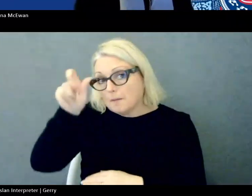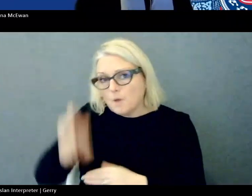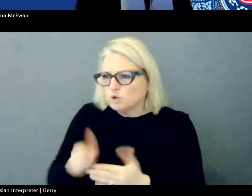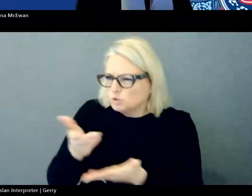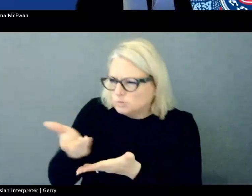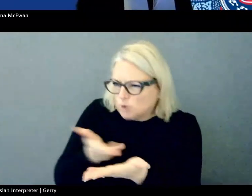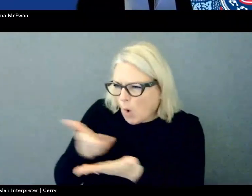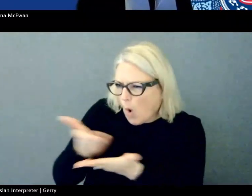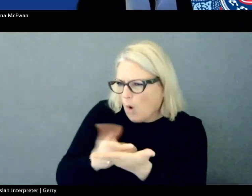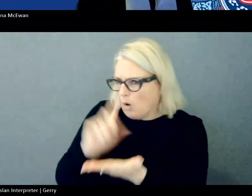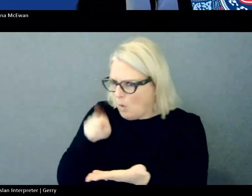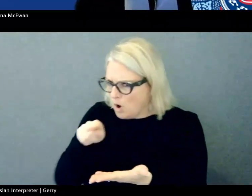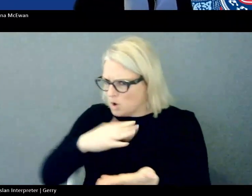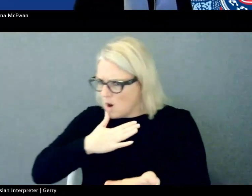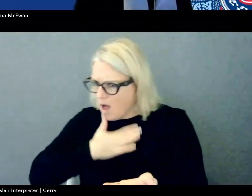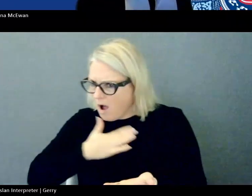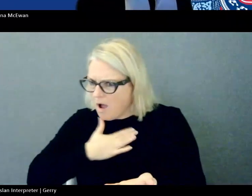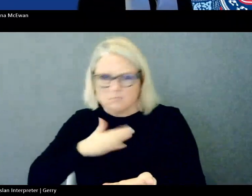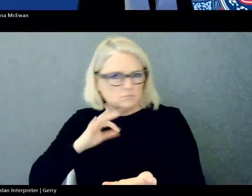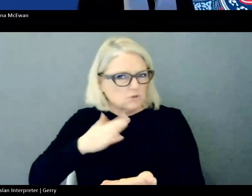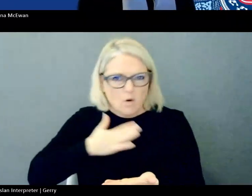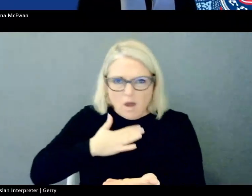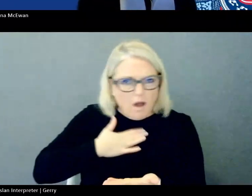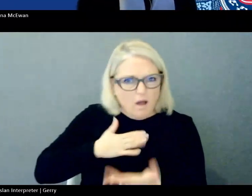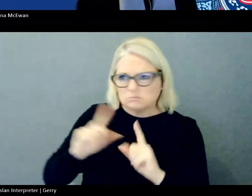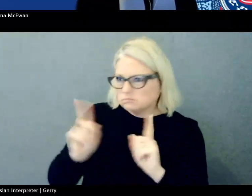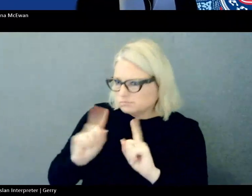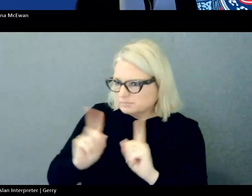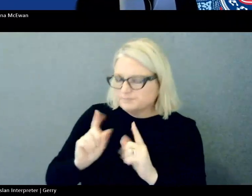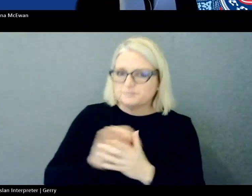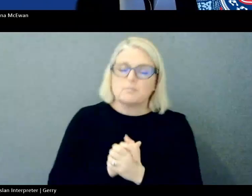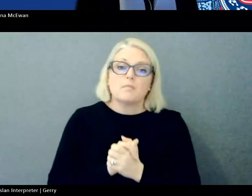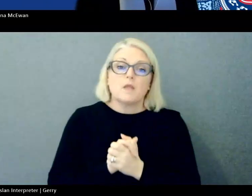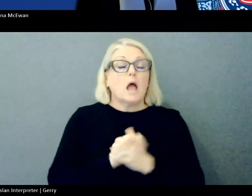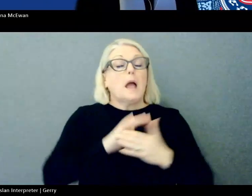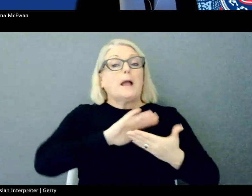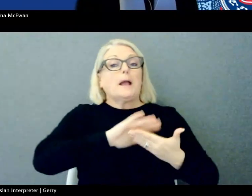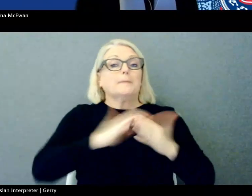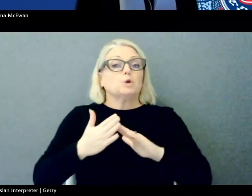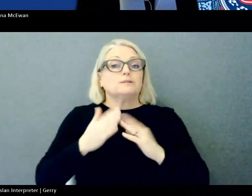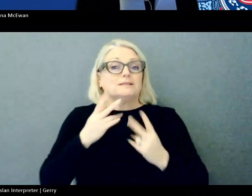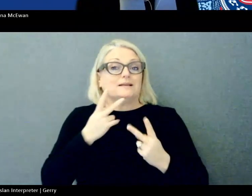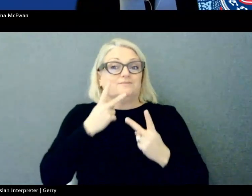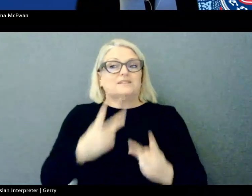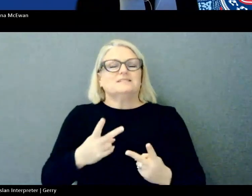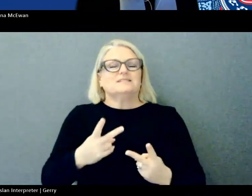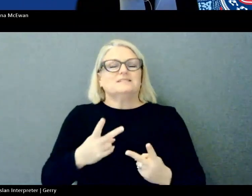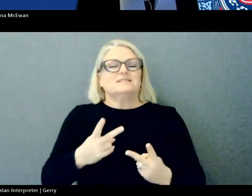And really, what the community visitors are doing. There are kind of practice standards, there are kind of benchmarks